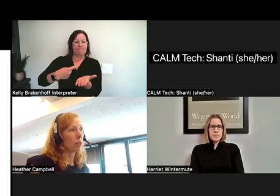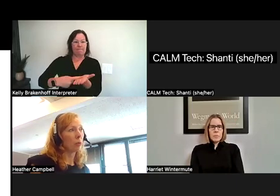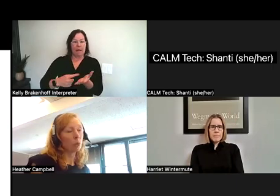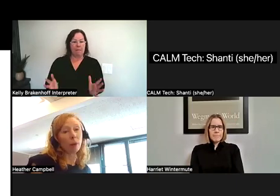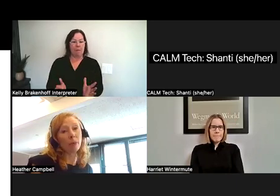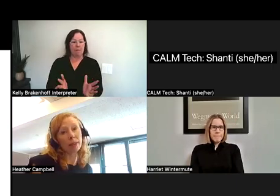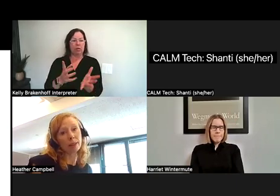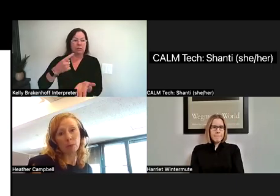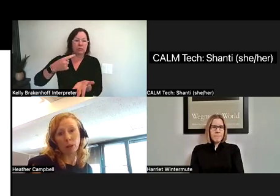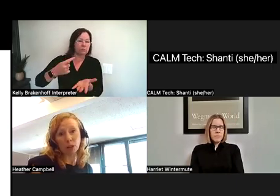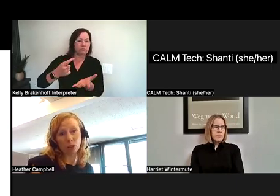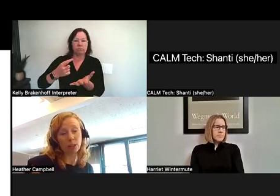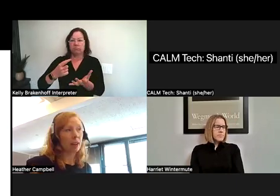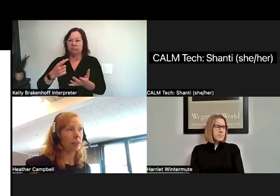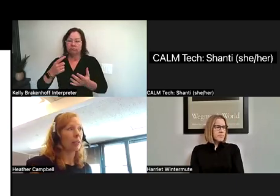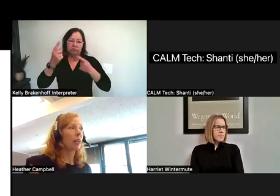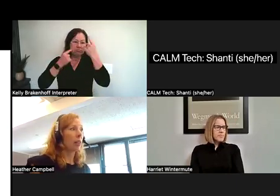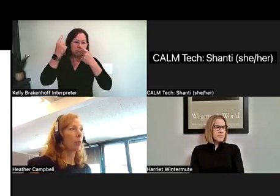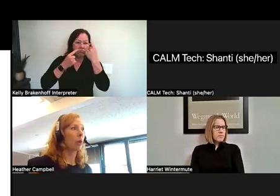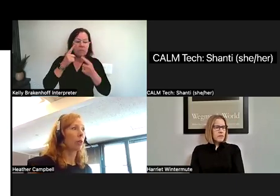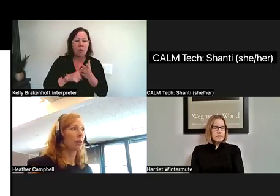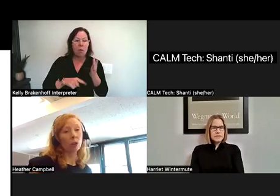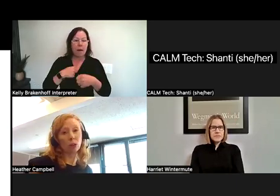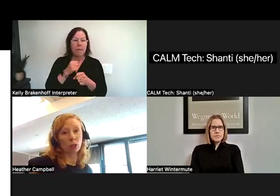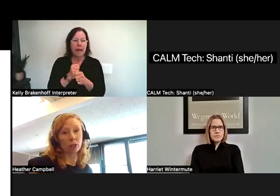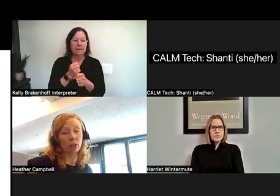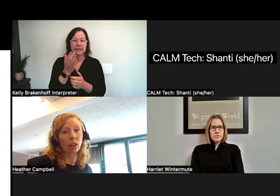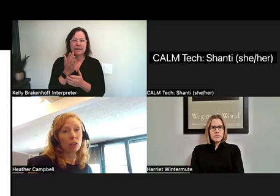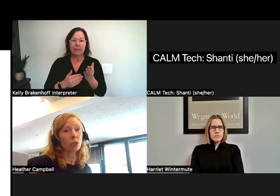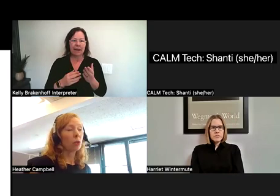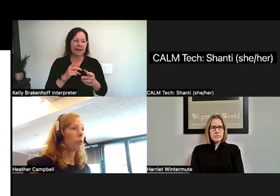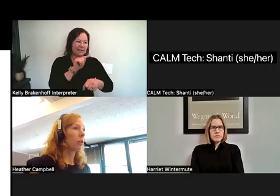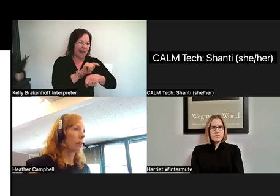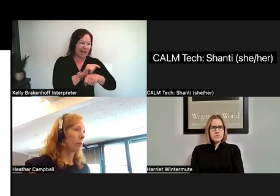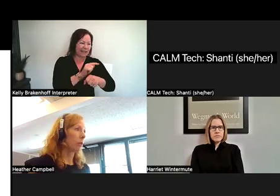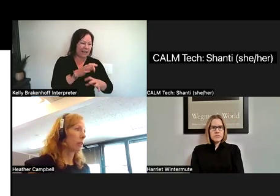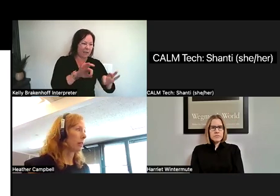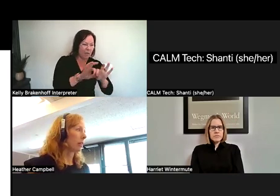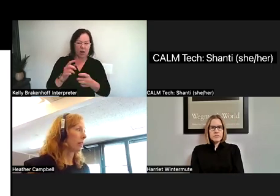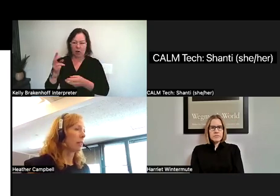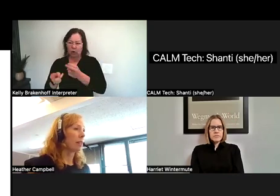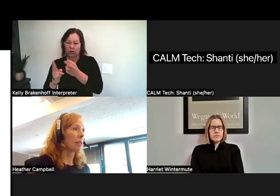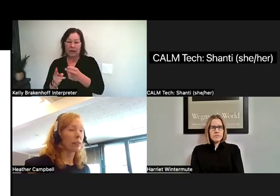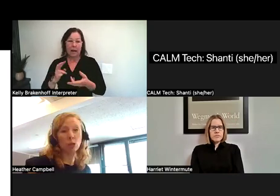of what makes a project or a tasks important or urgent. So for example, is it an essential